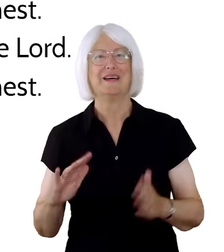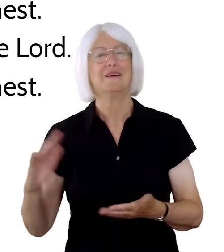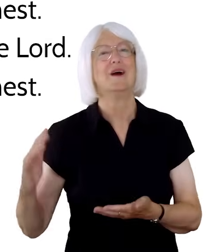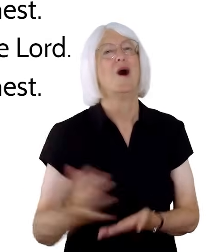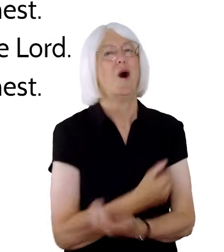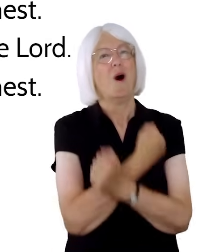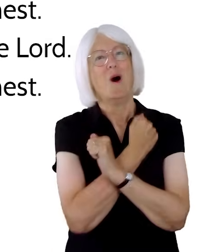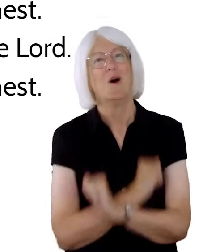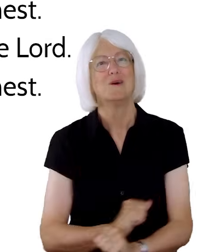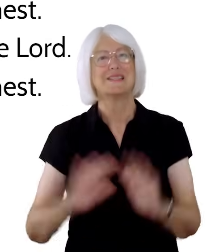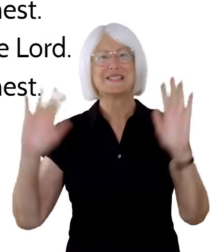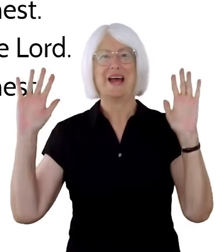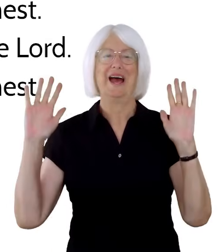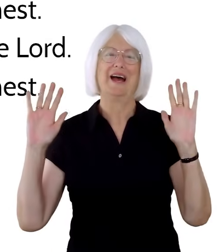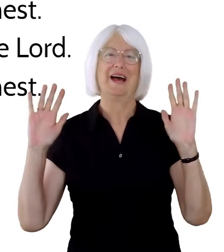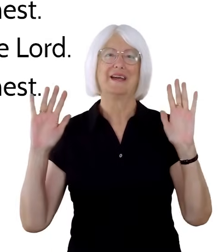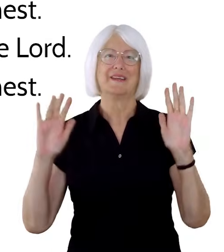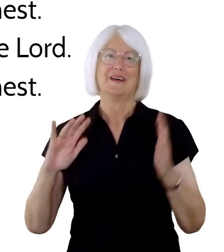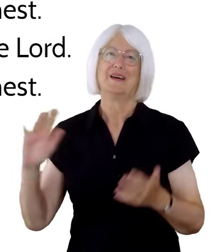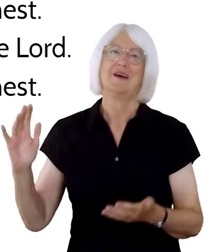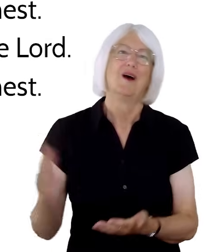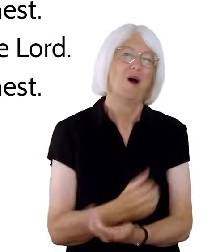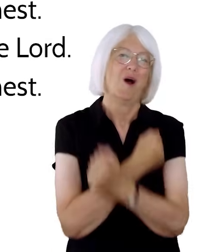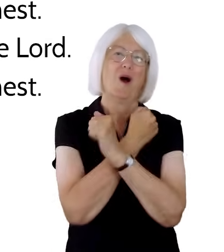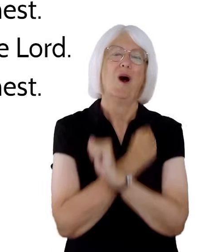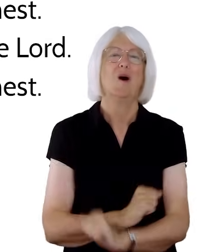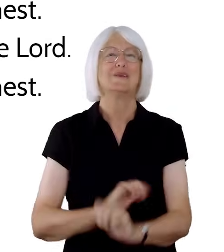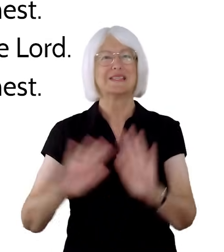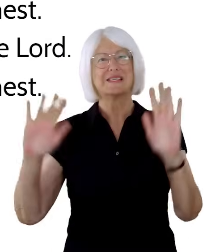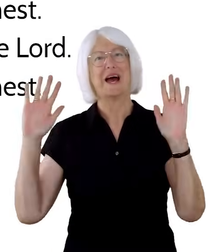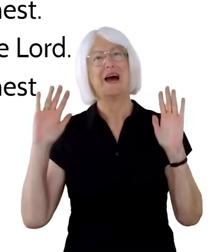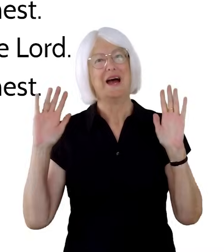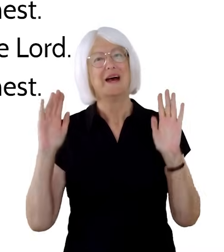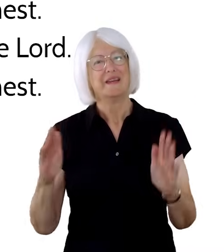Hosanna